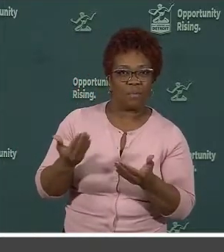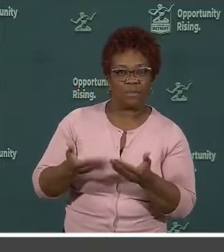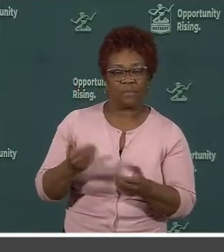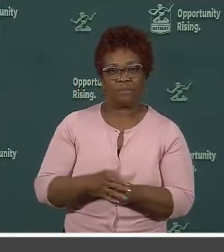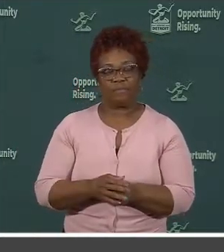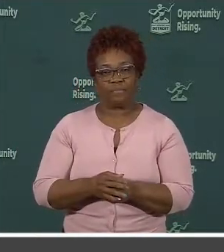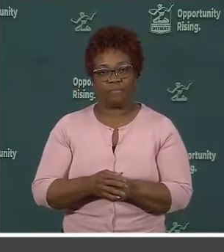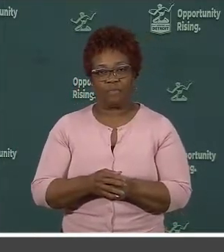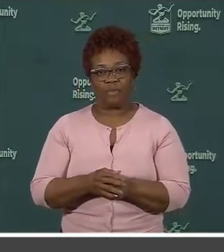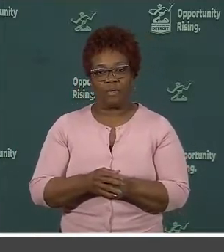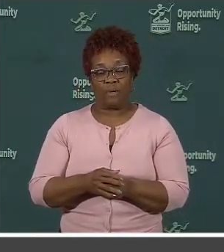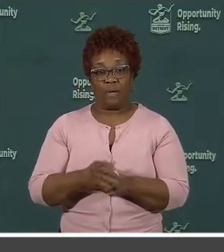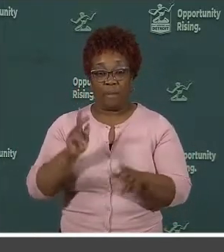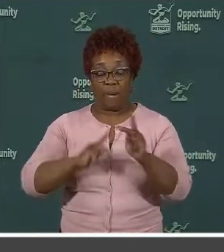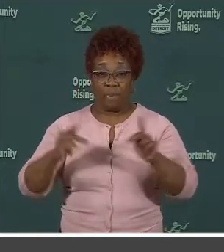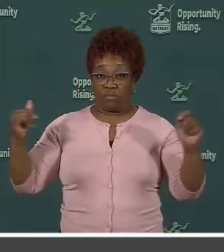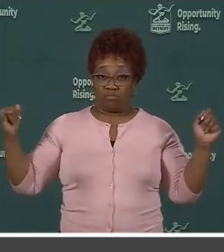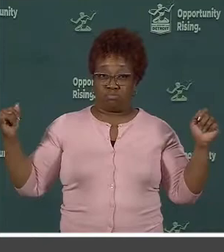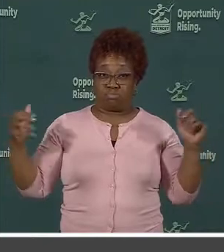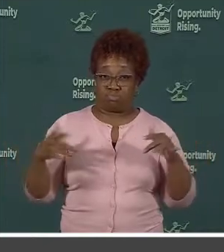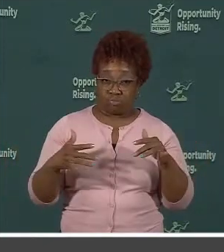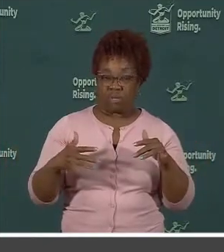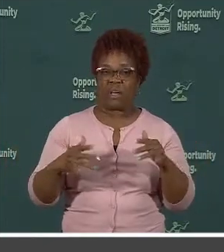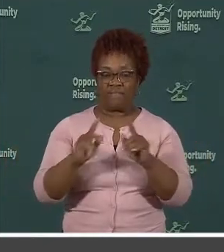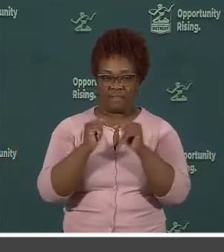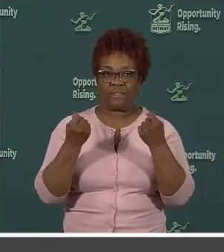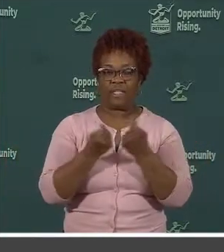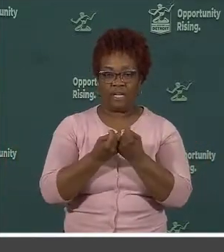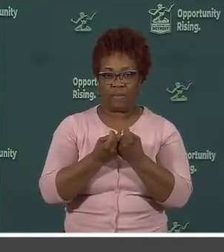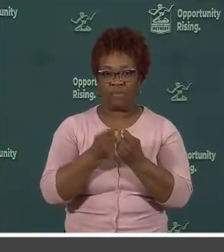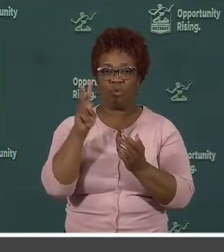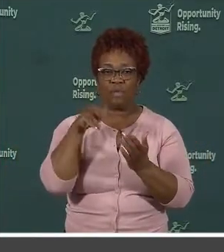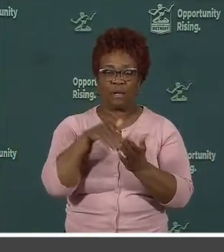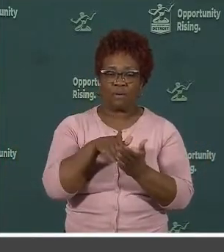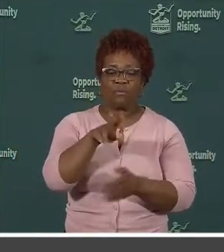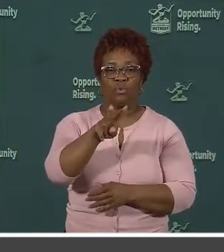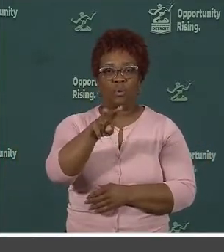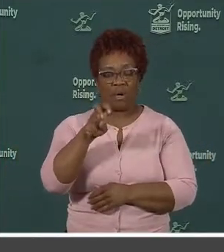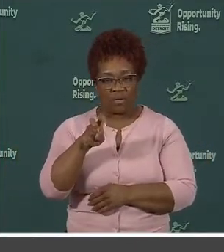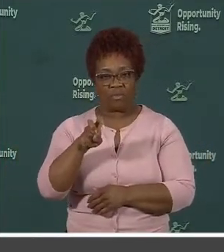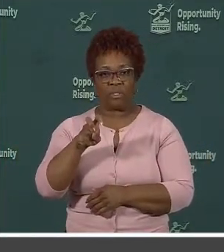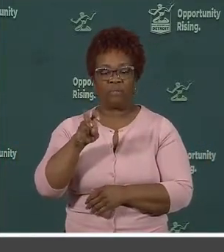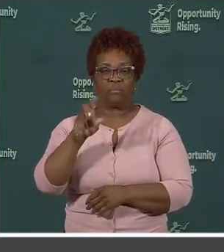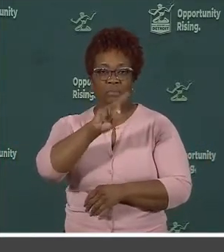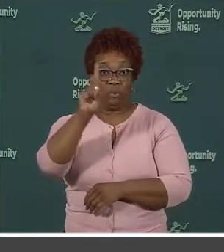2200 METRO DETROITERS WORKING TO BUILD THE VEHICLES OF THE FUTURE AND THAT FUTURE AS YOU